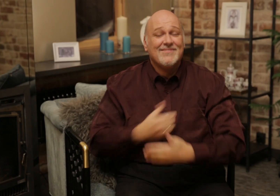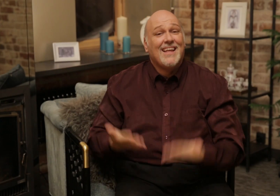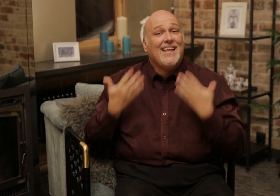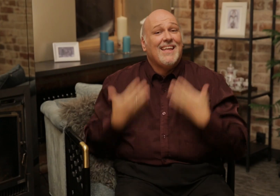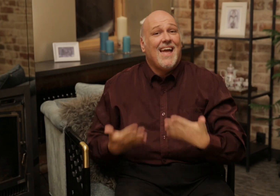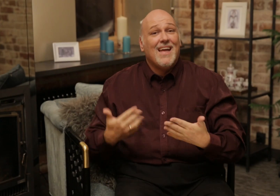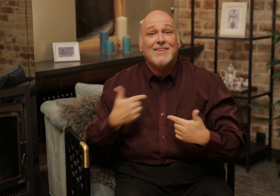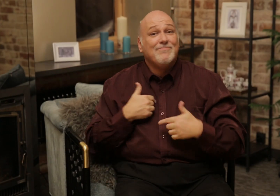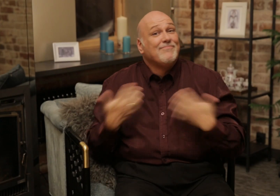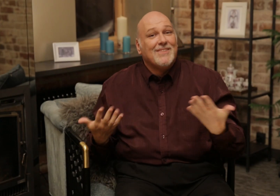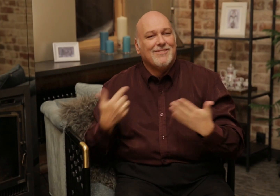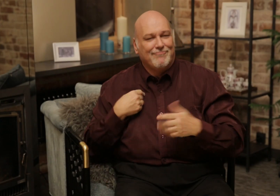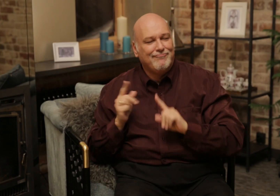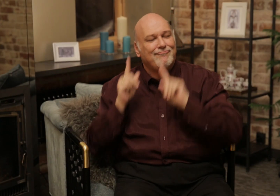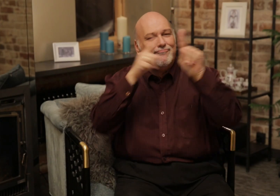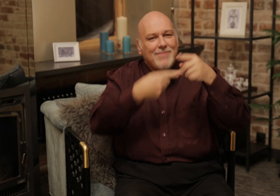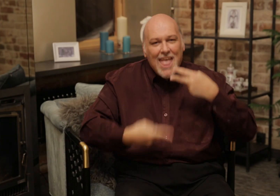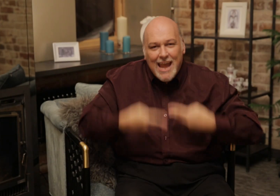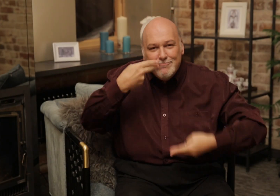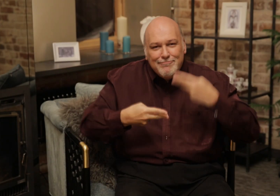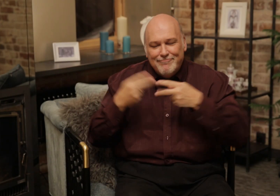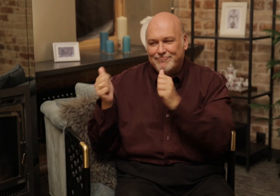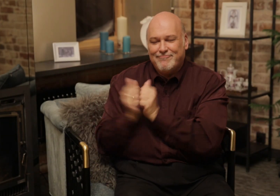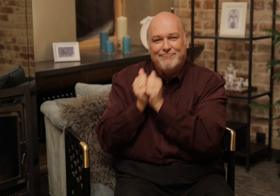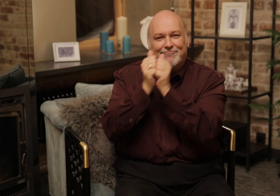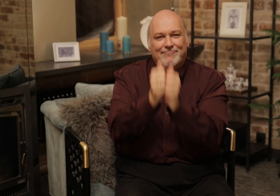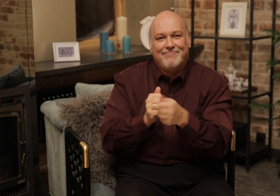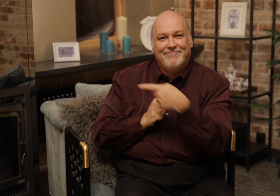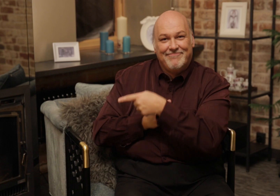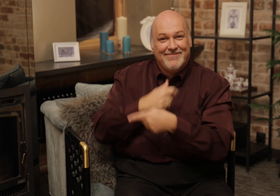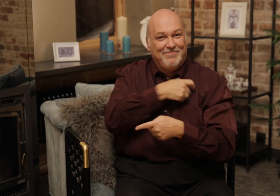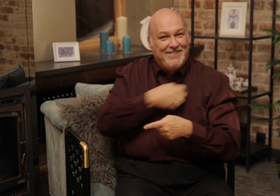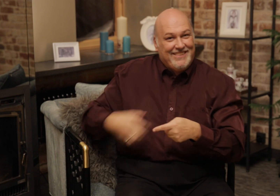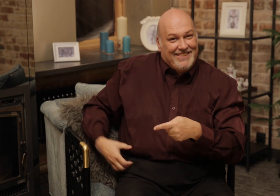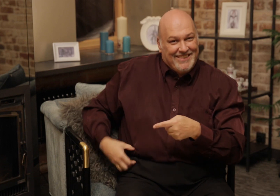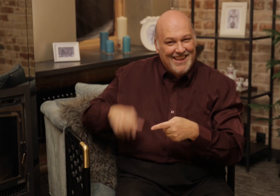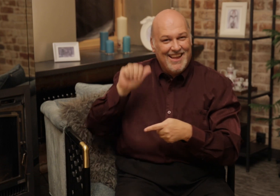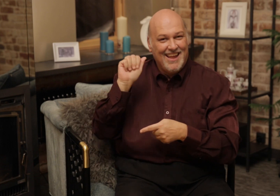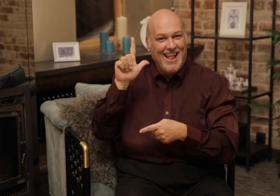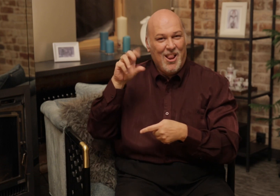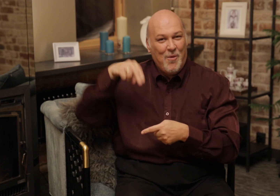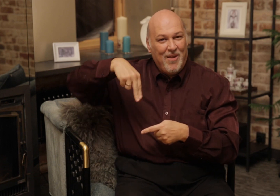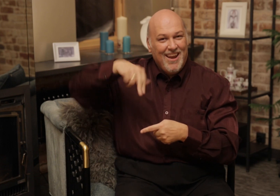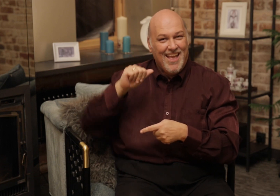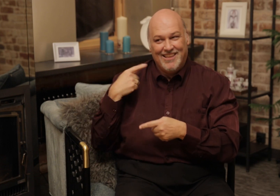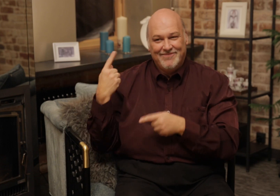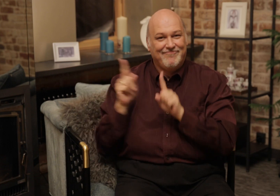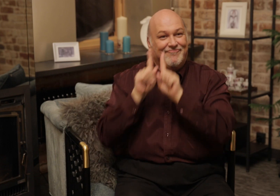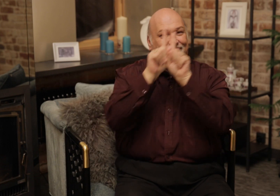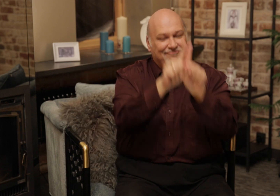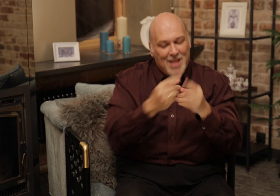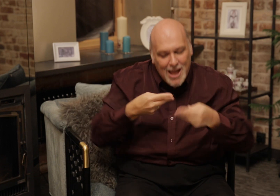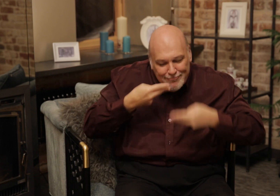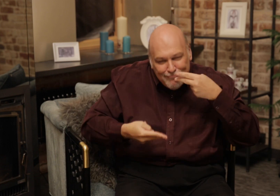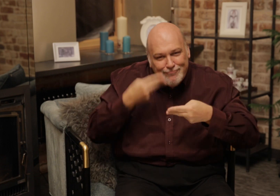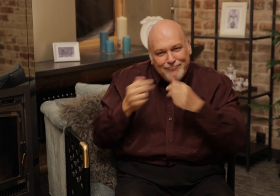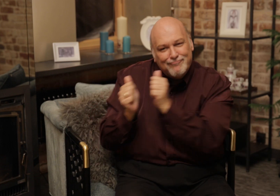Now I’m going out for dinner with Miss Alena!